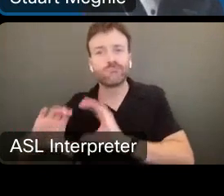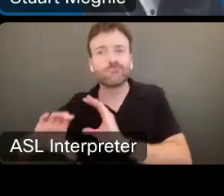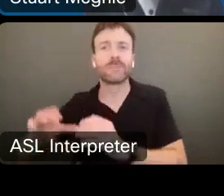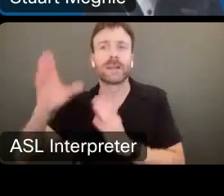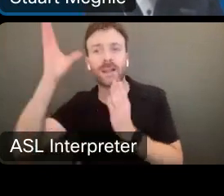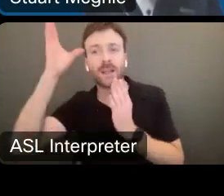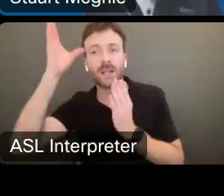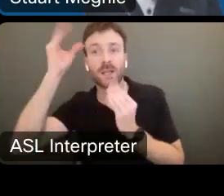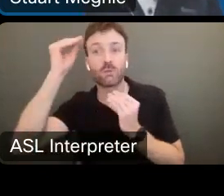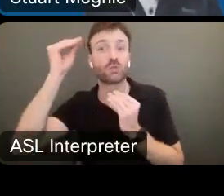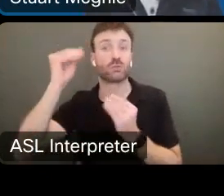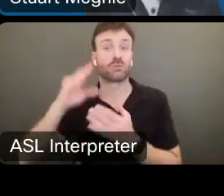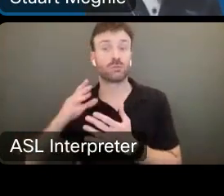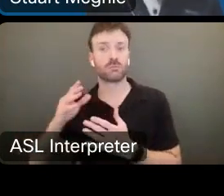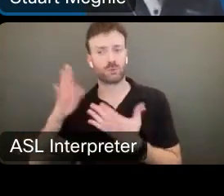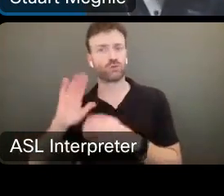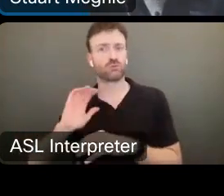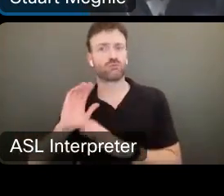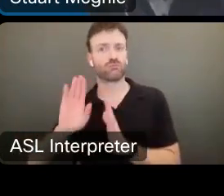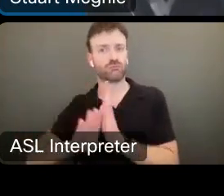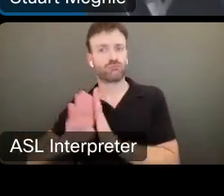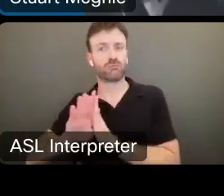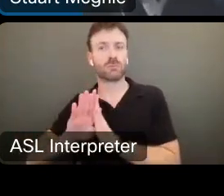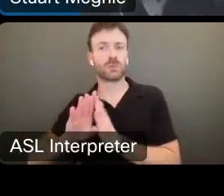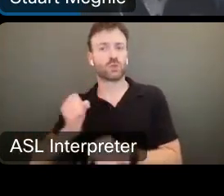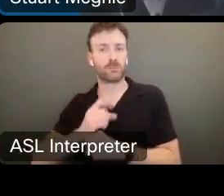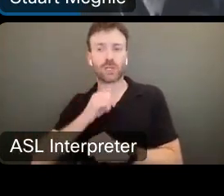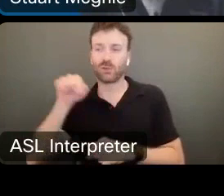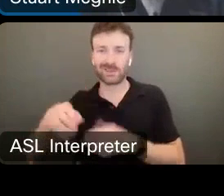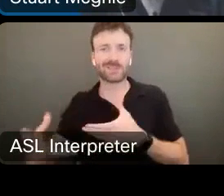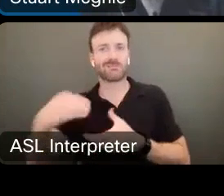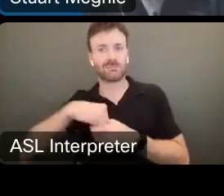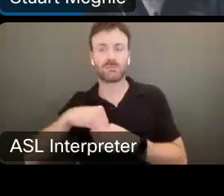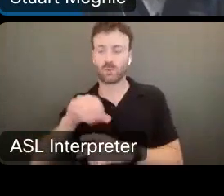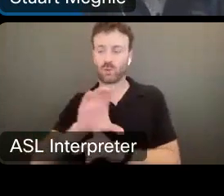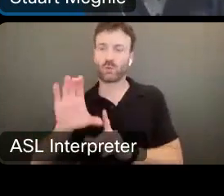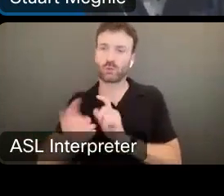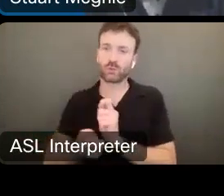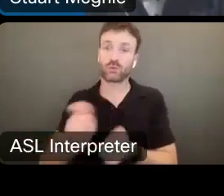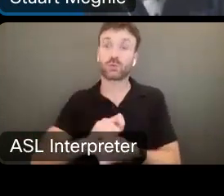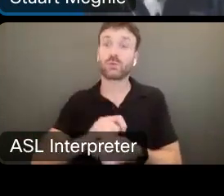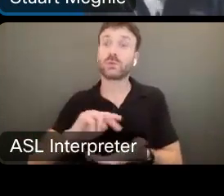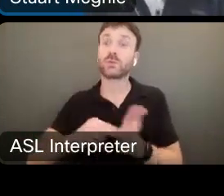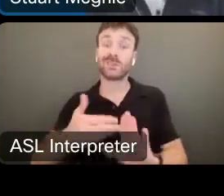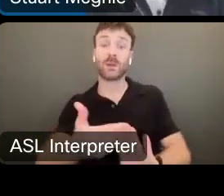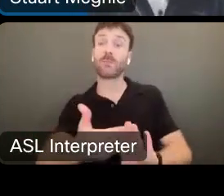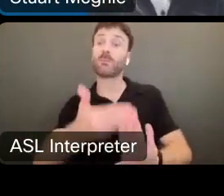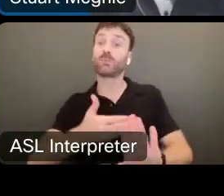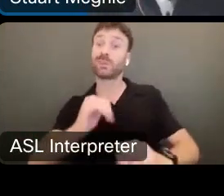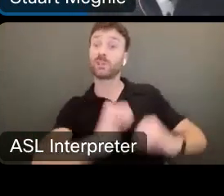to really make this part of our culture change. So as we're having our pre-construction meetings, as we're having our site meetings, and as